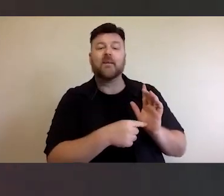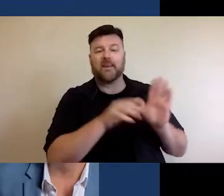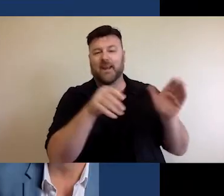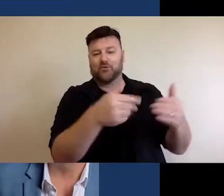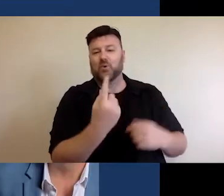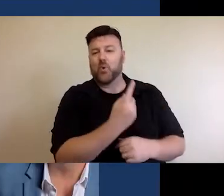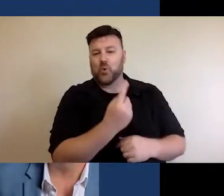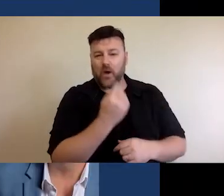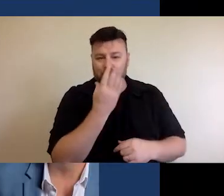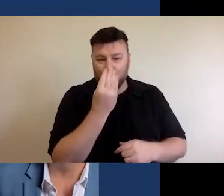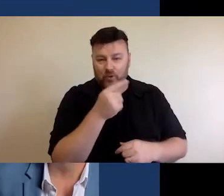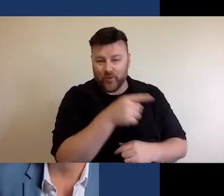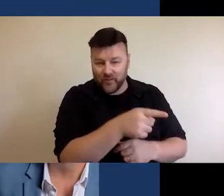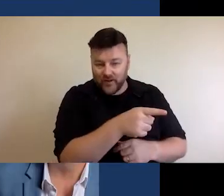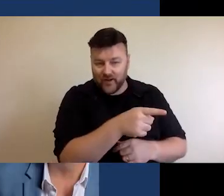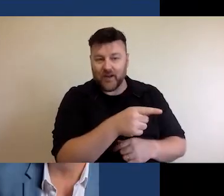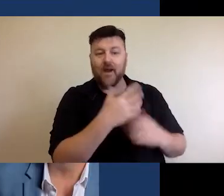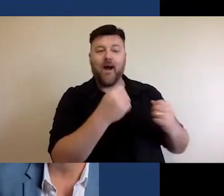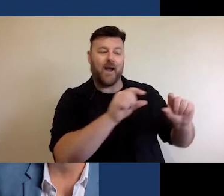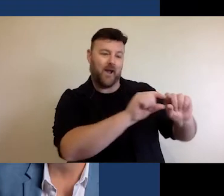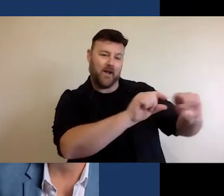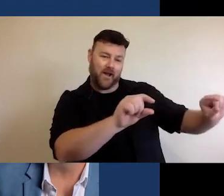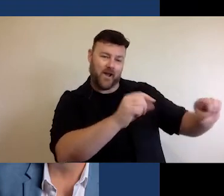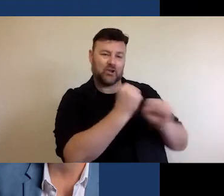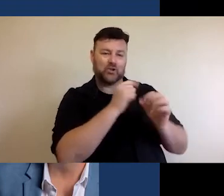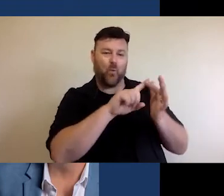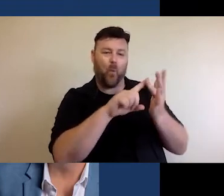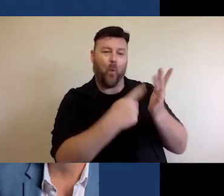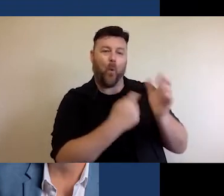There's a title to introduce George Liacos next to his portrait head